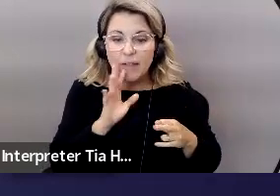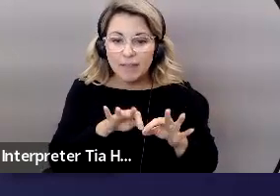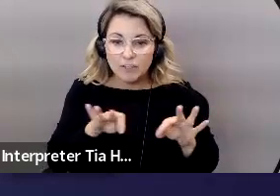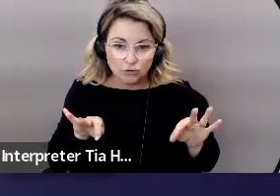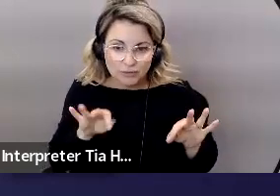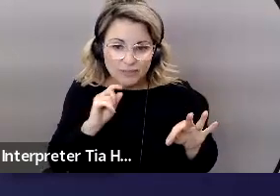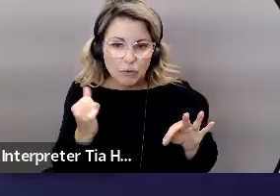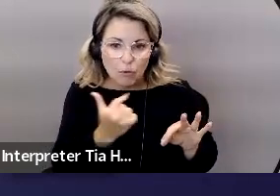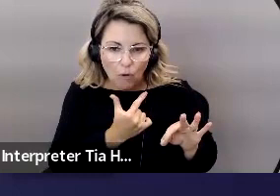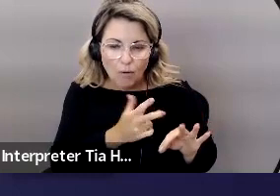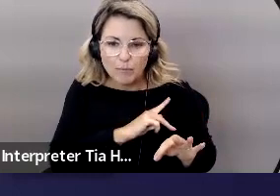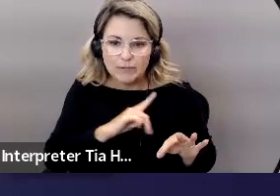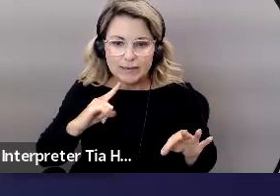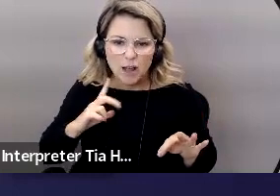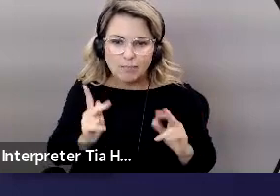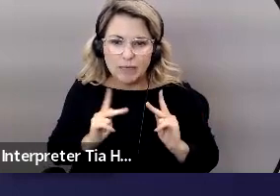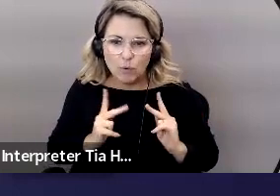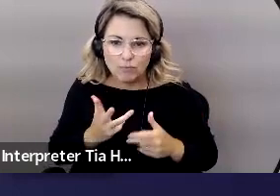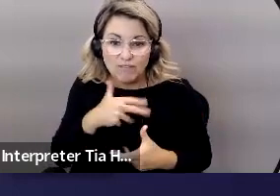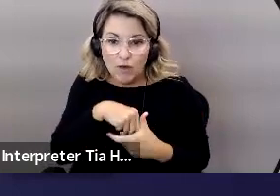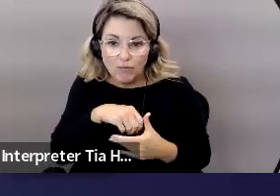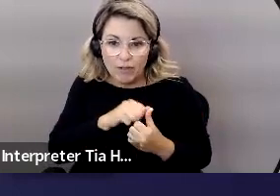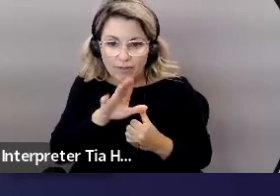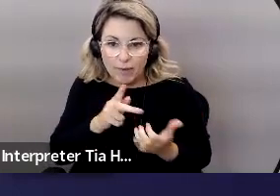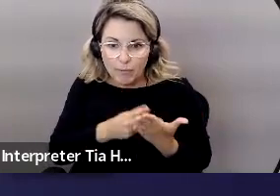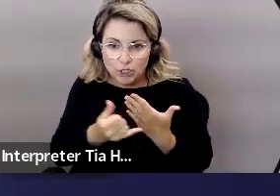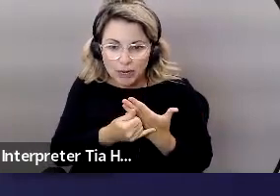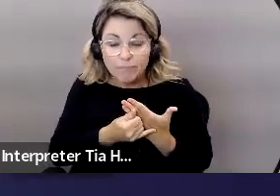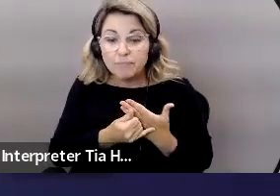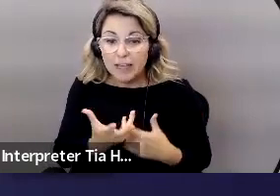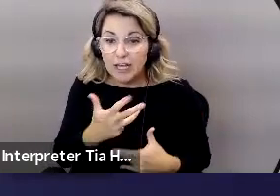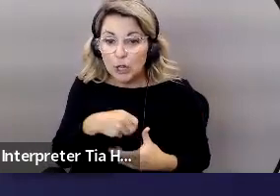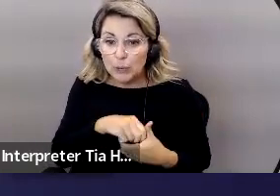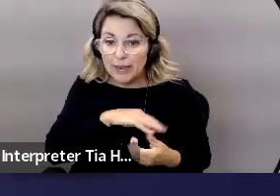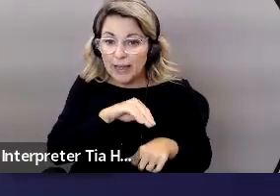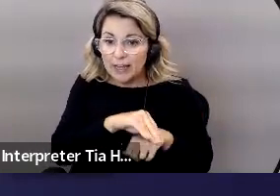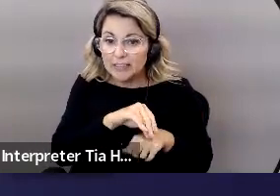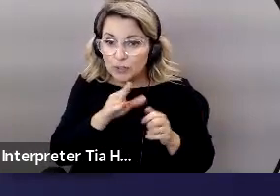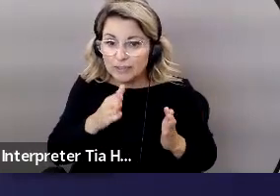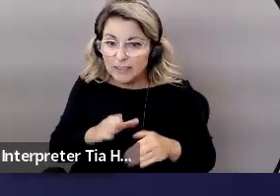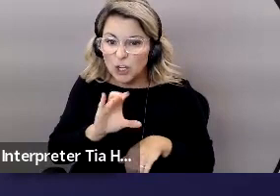associated with the project including consultants. Provide a usually brief narrative description of